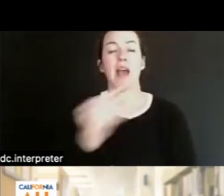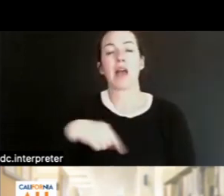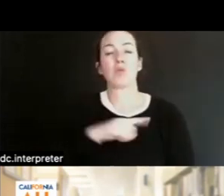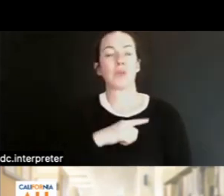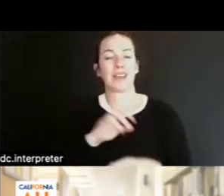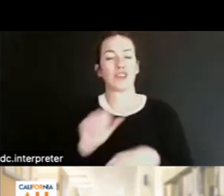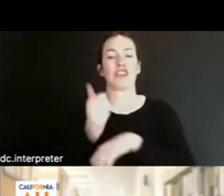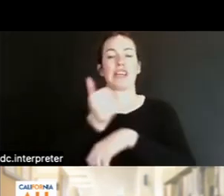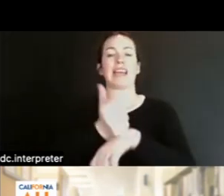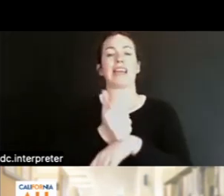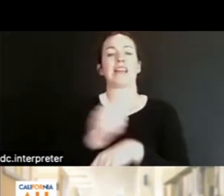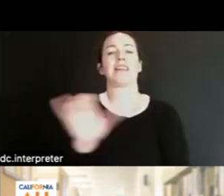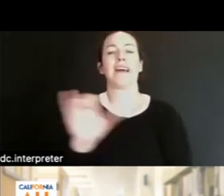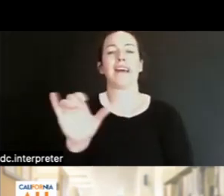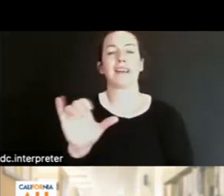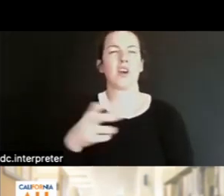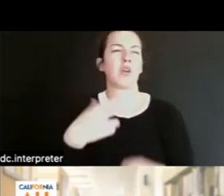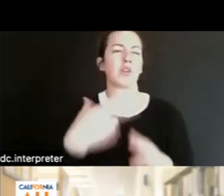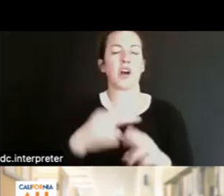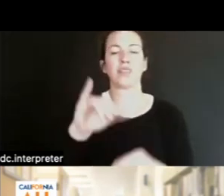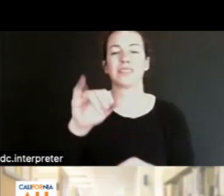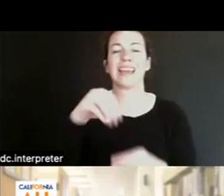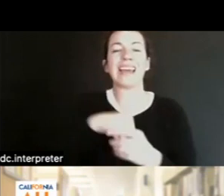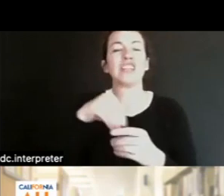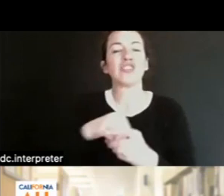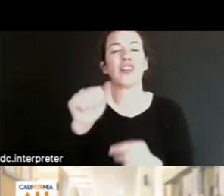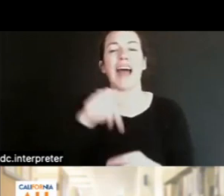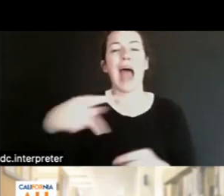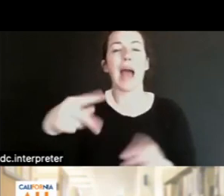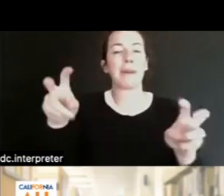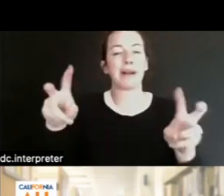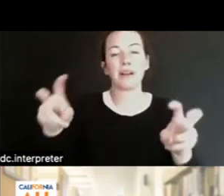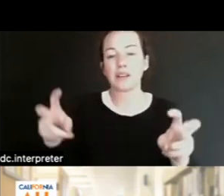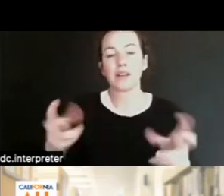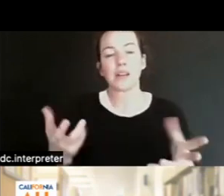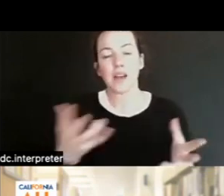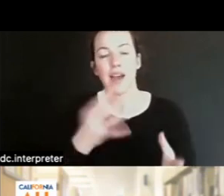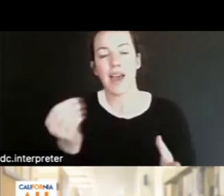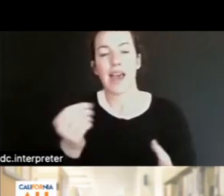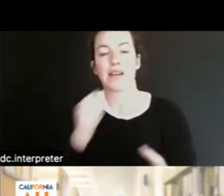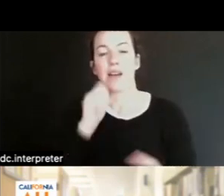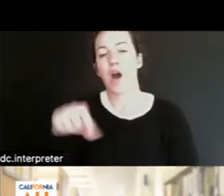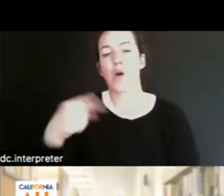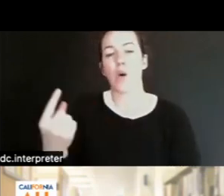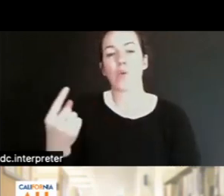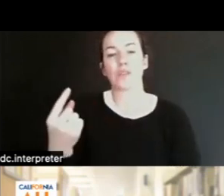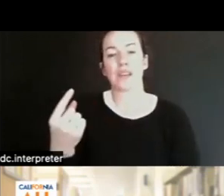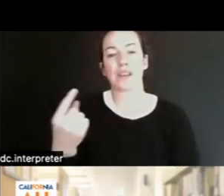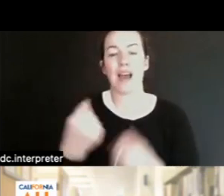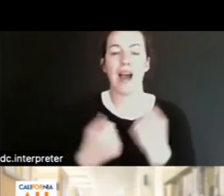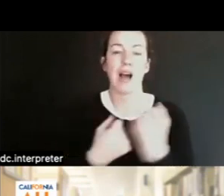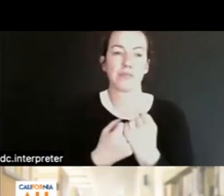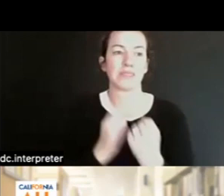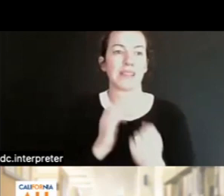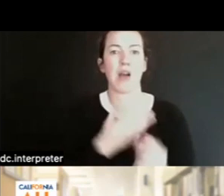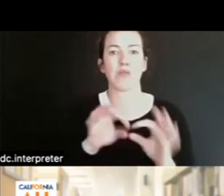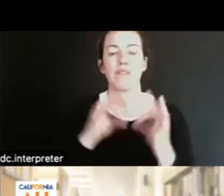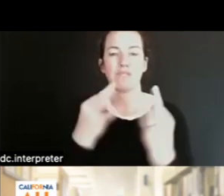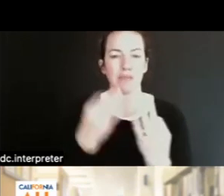like a, we call it an internal app, so to speak. And it not only helps our families to